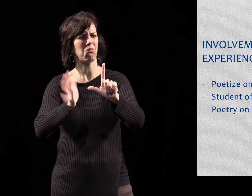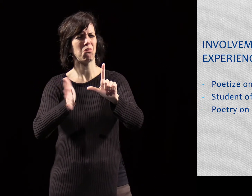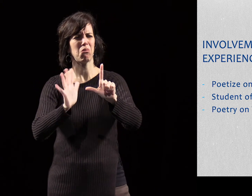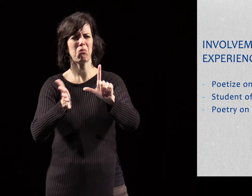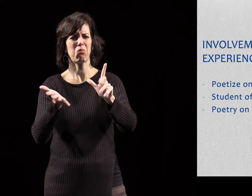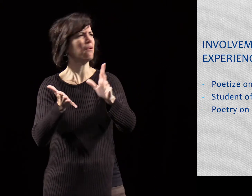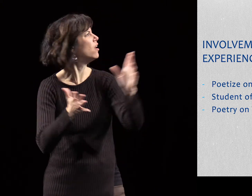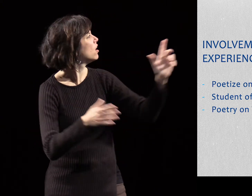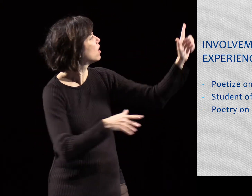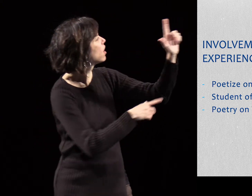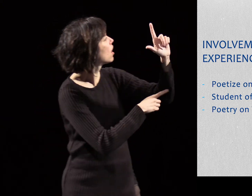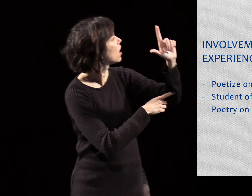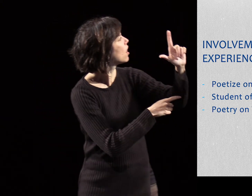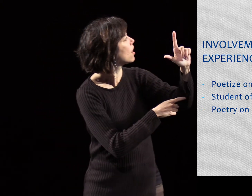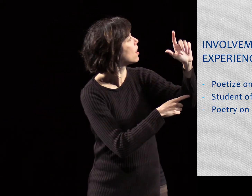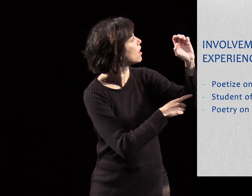That's how I sign Letras.